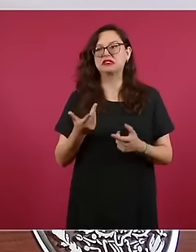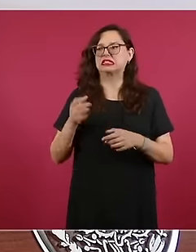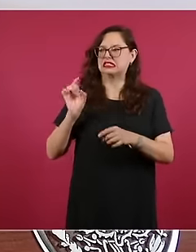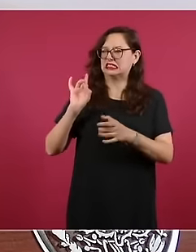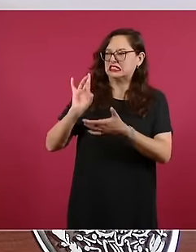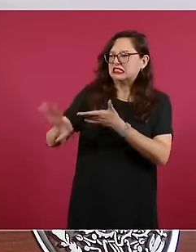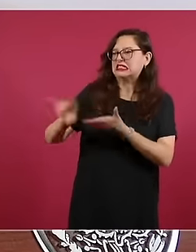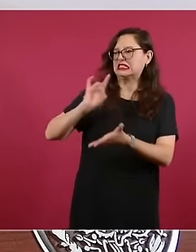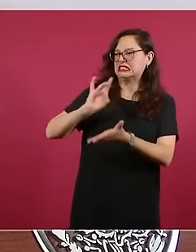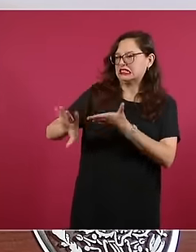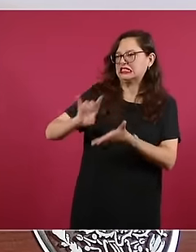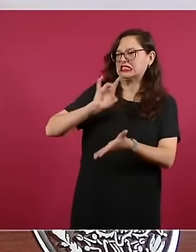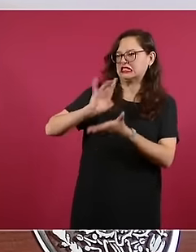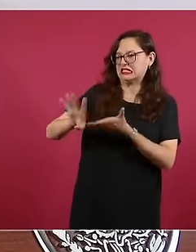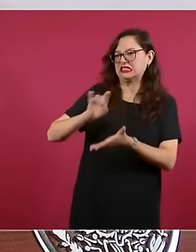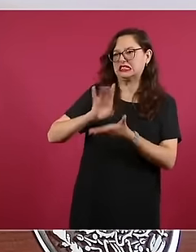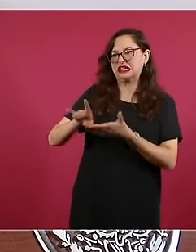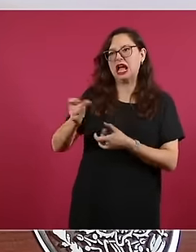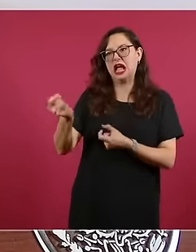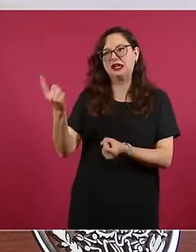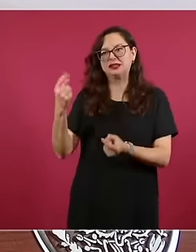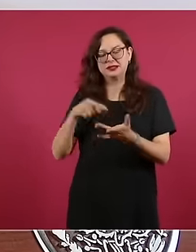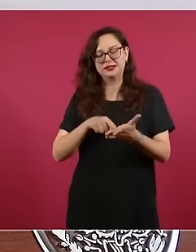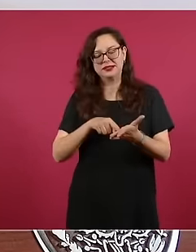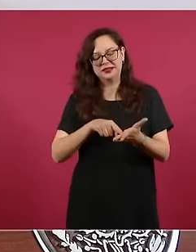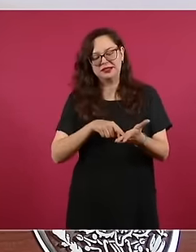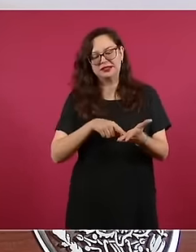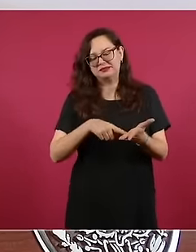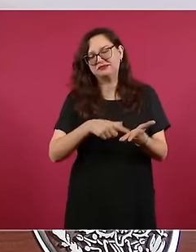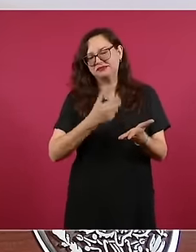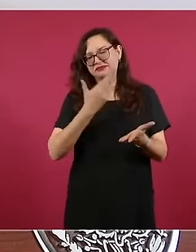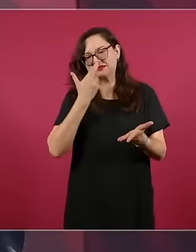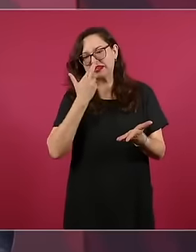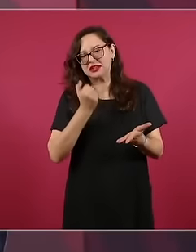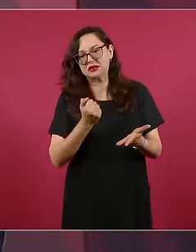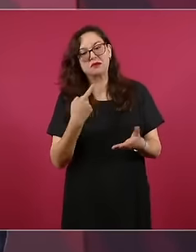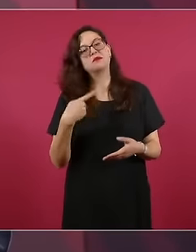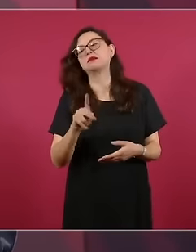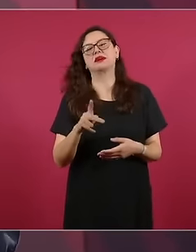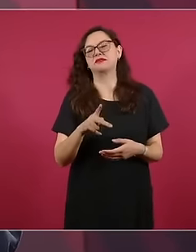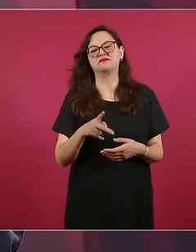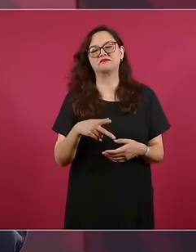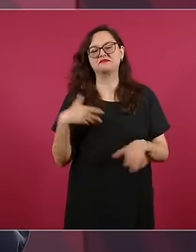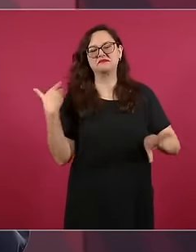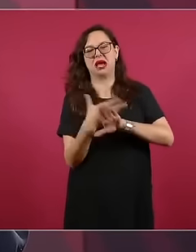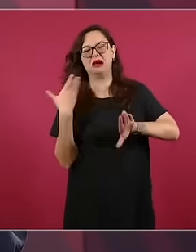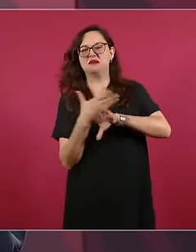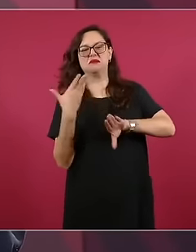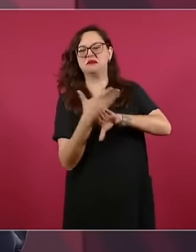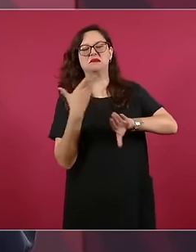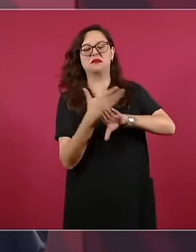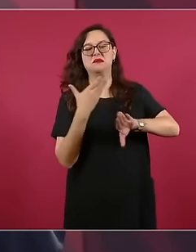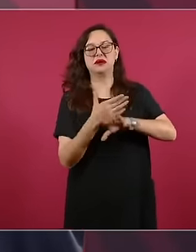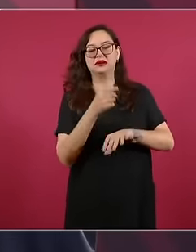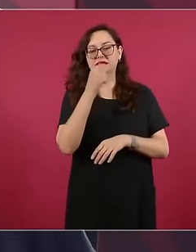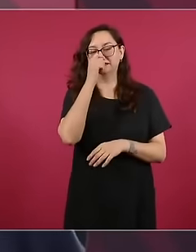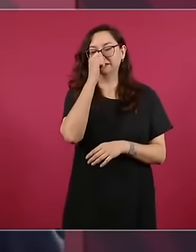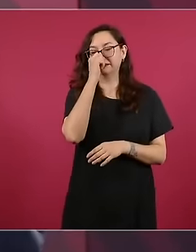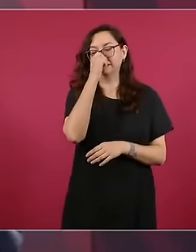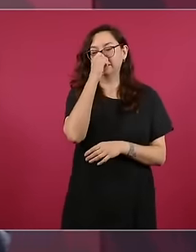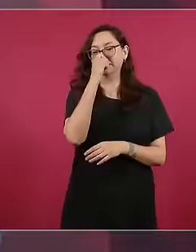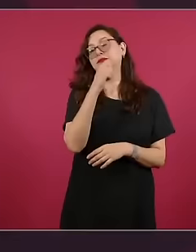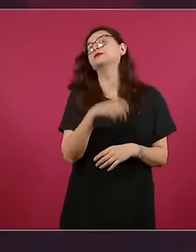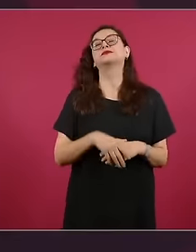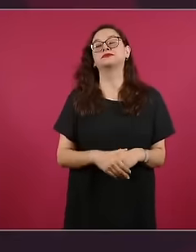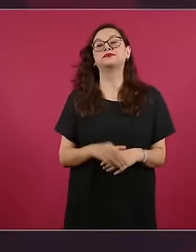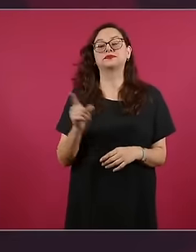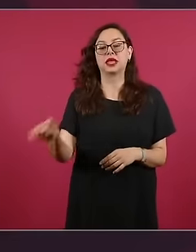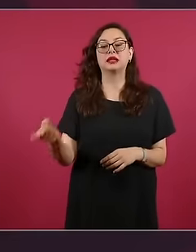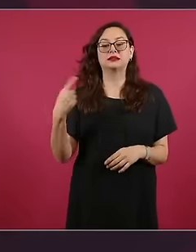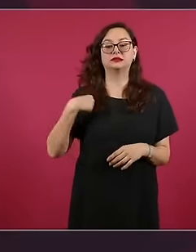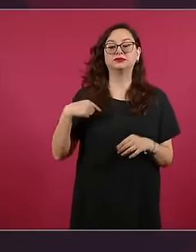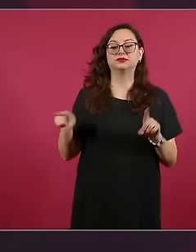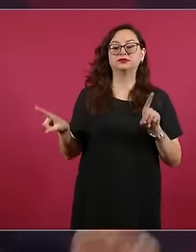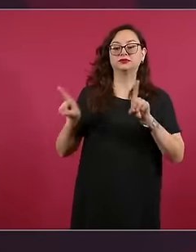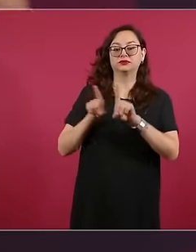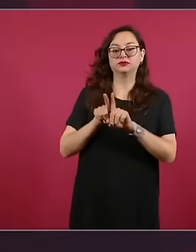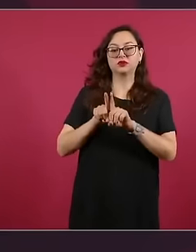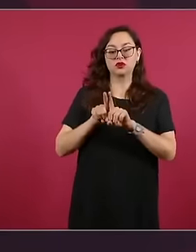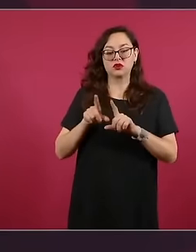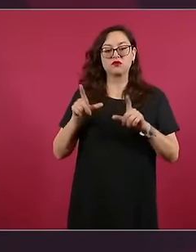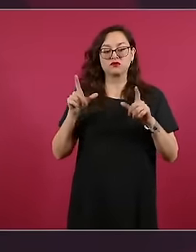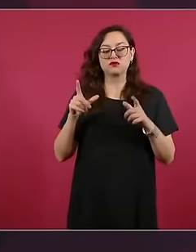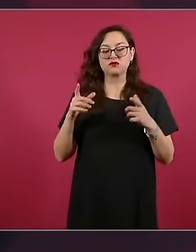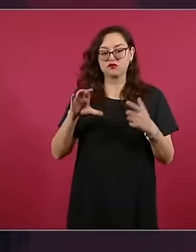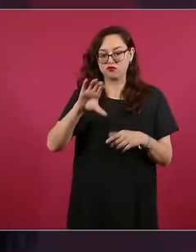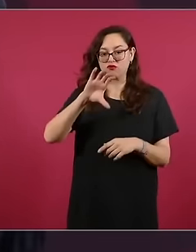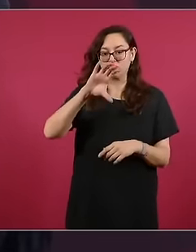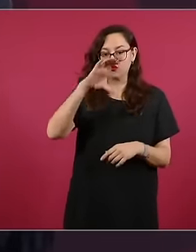that they continue with not the same eh He already takes a photo with me but he is the happiest